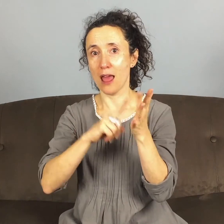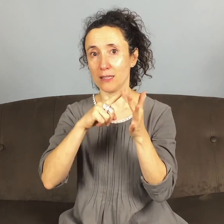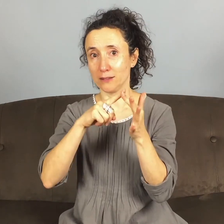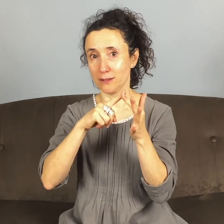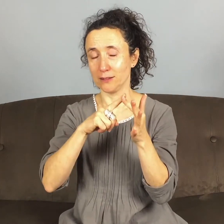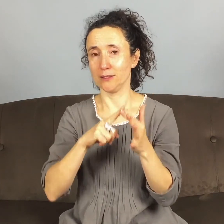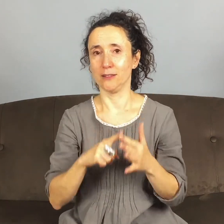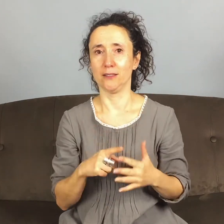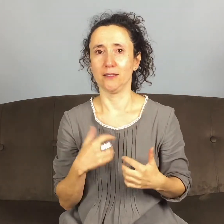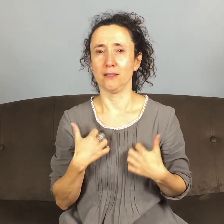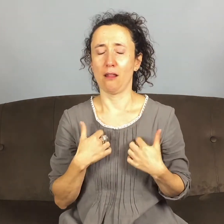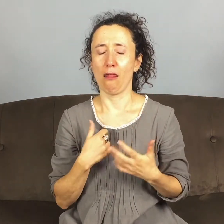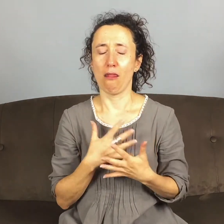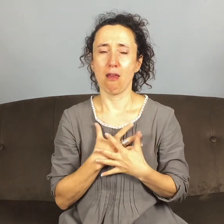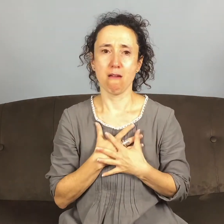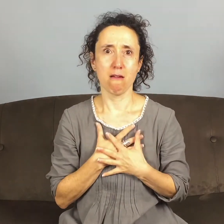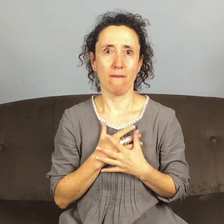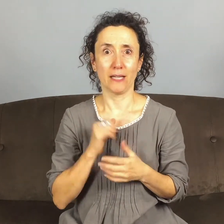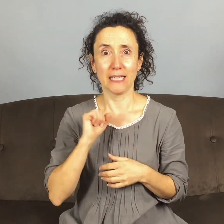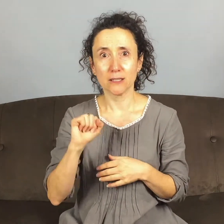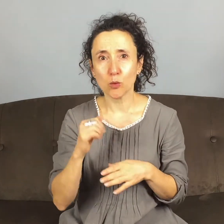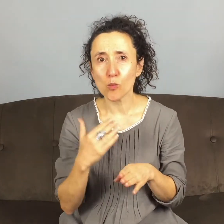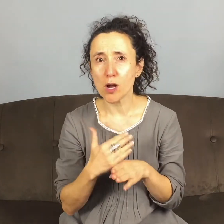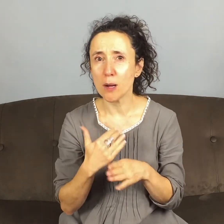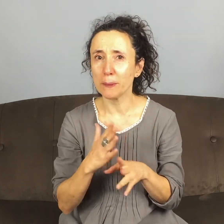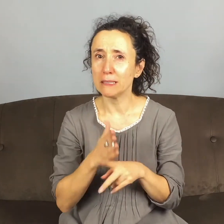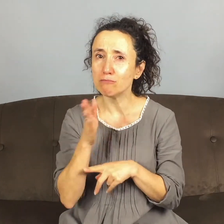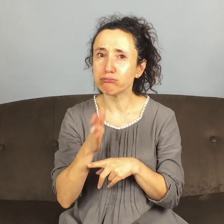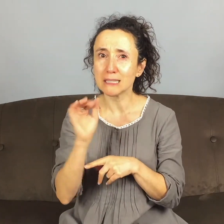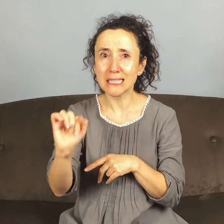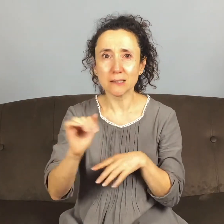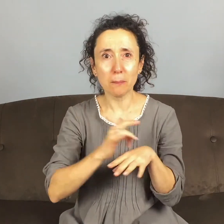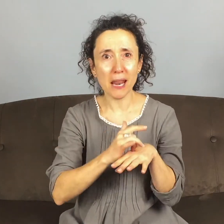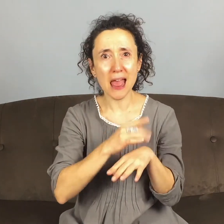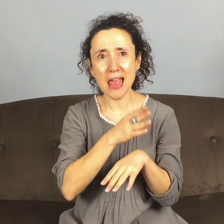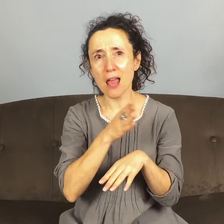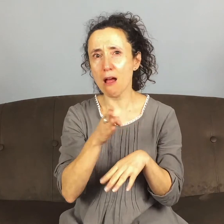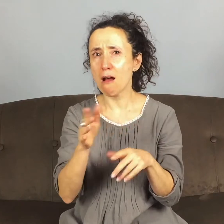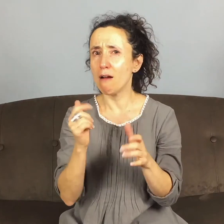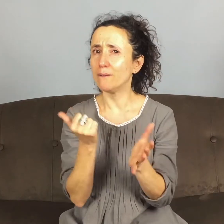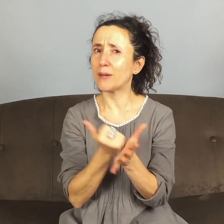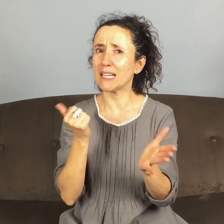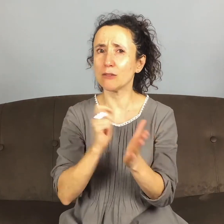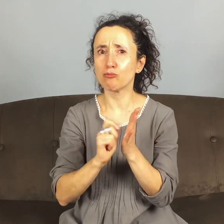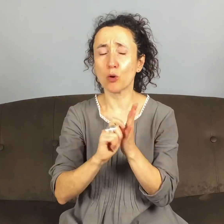I absolutely love his writing and have seen many of his plays performed before.